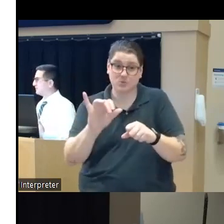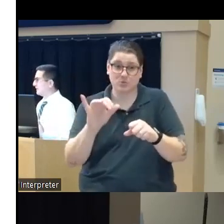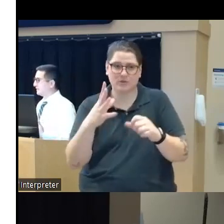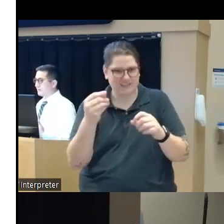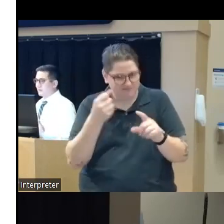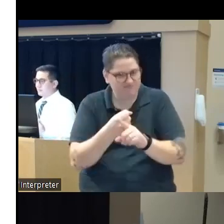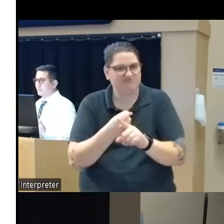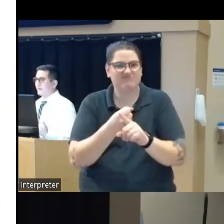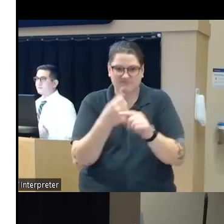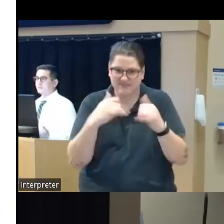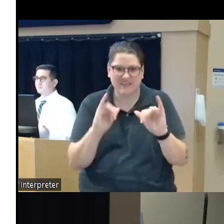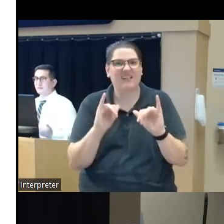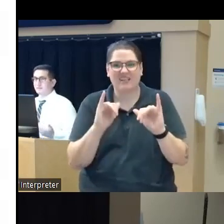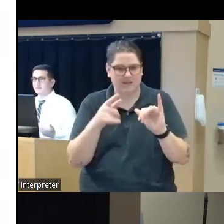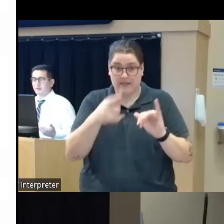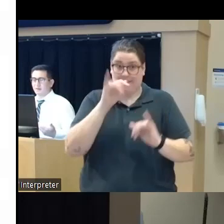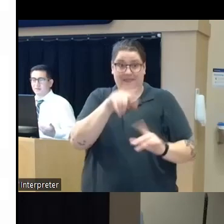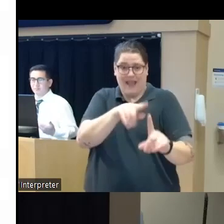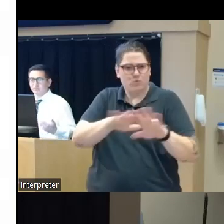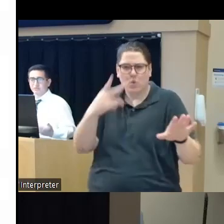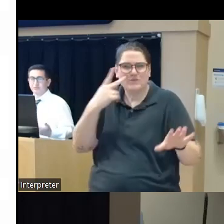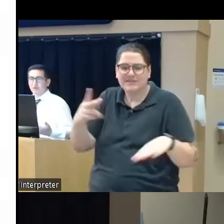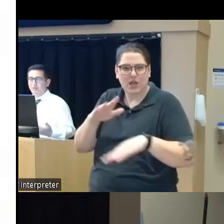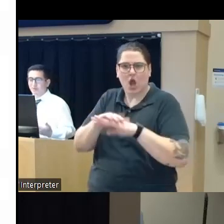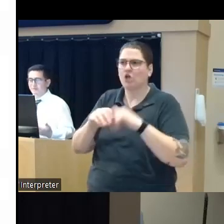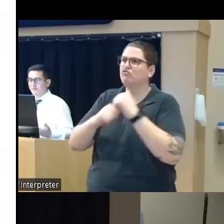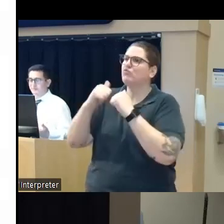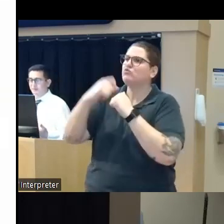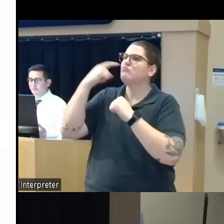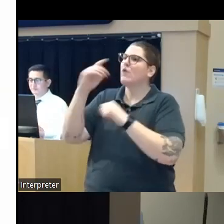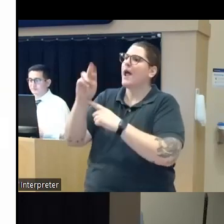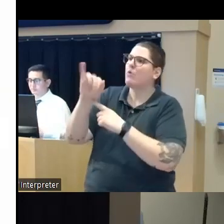something that you would not see something like this on the structural brain MRI scans that I was